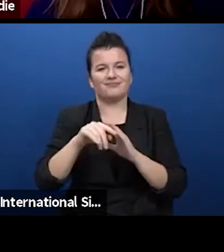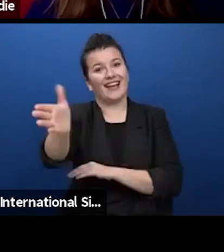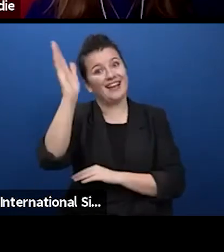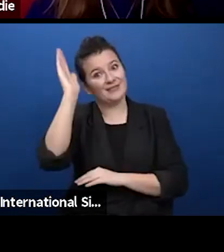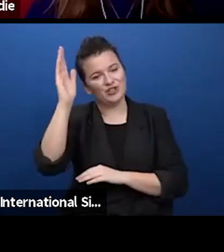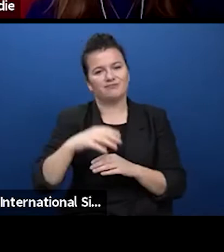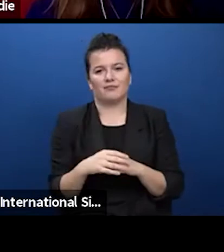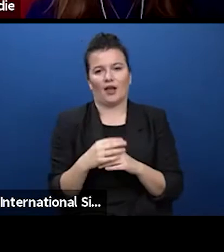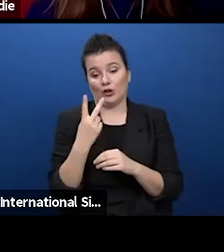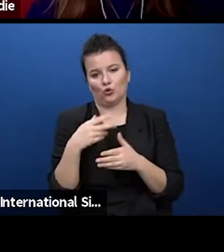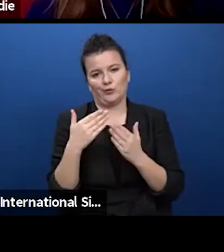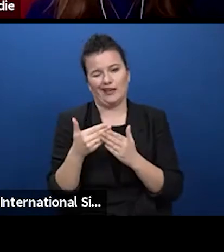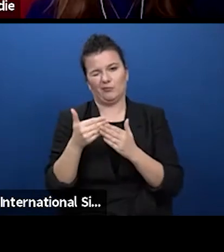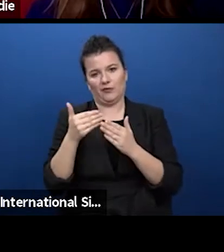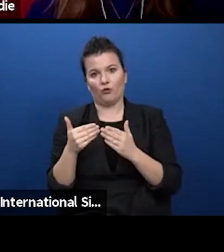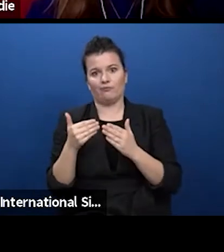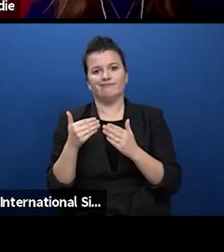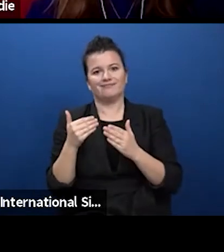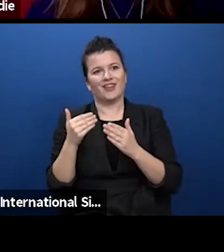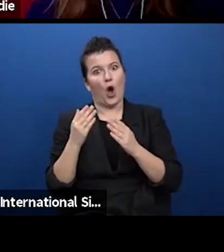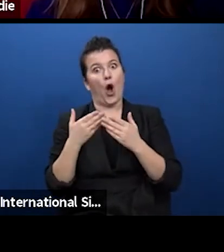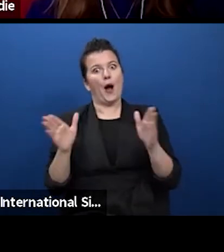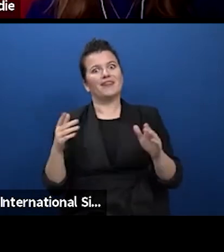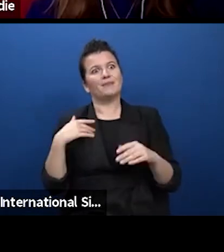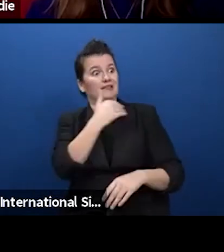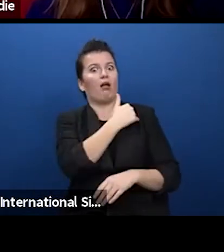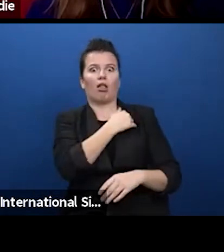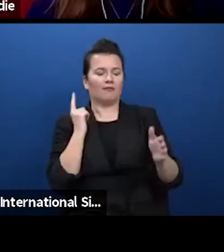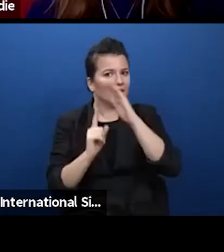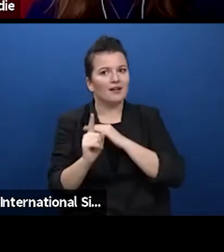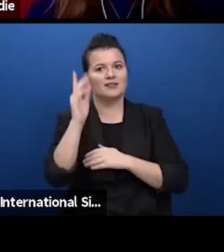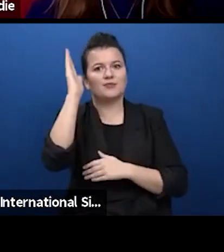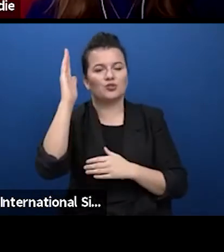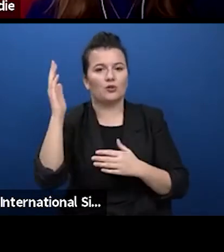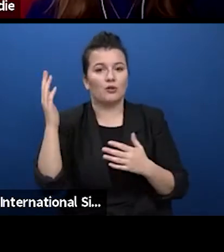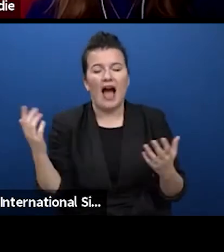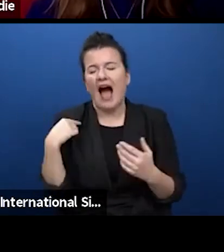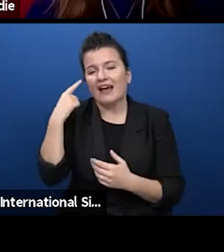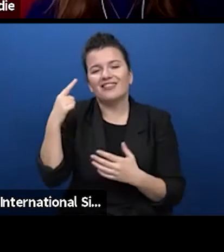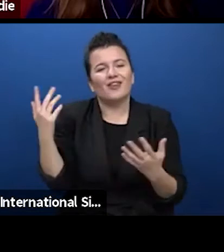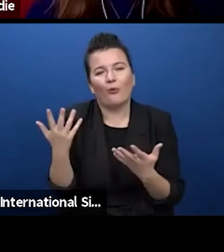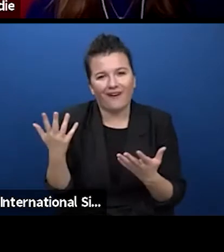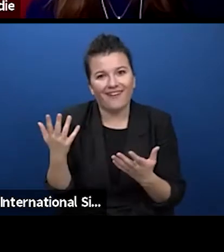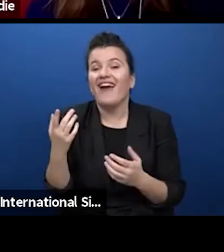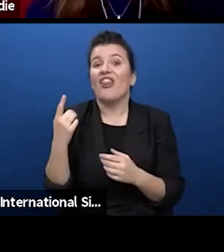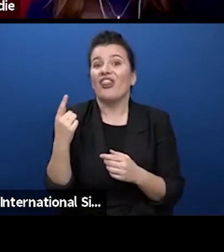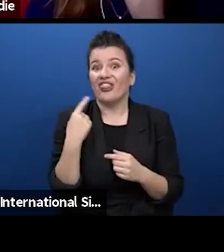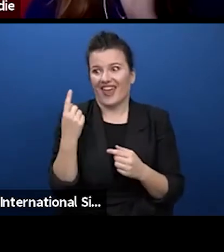the opening and it was very late actually, you know the opening speech and it's because probably they realized that there was no women anyway like they only have one artist women and they were like